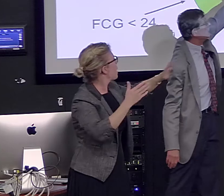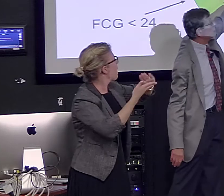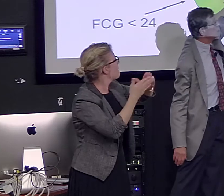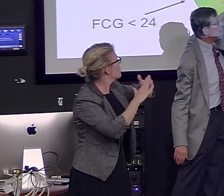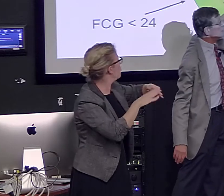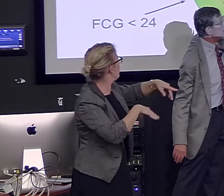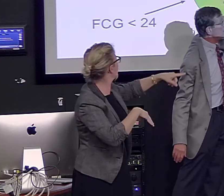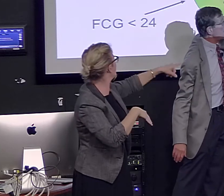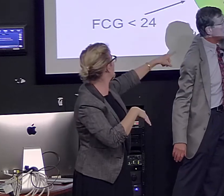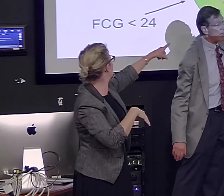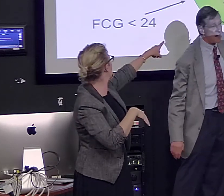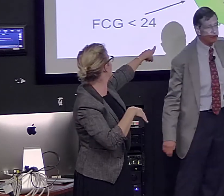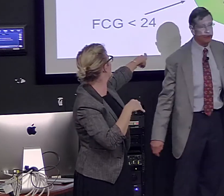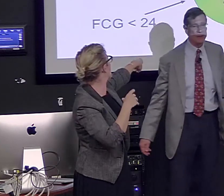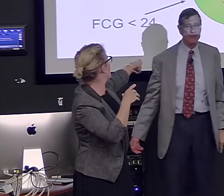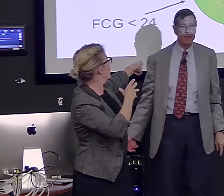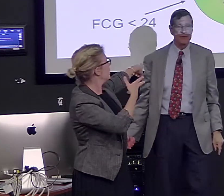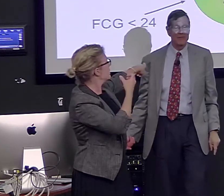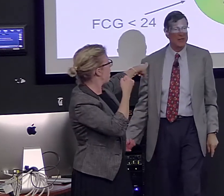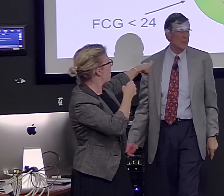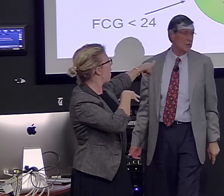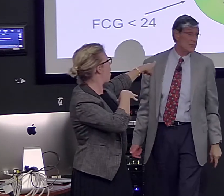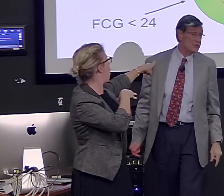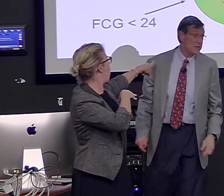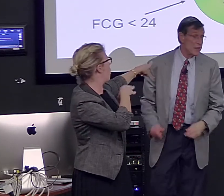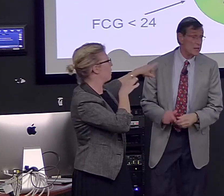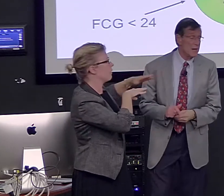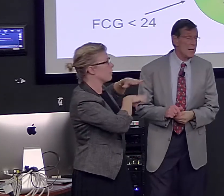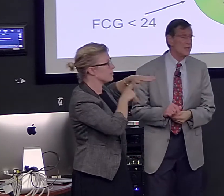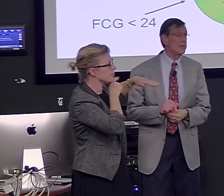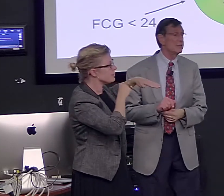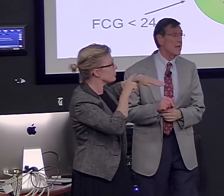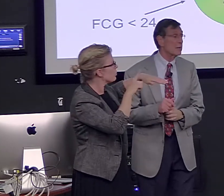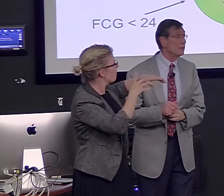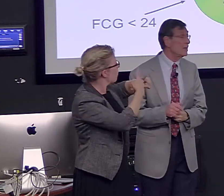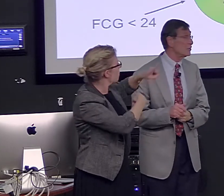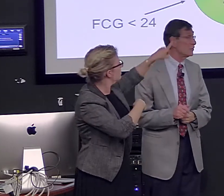And there are the children taken out after 24 months of age. And what you can see there is there's not only